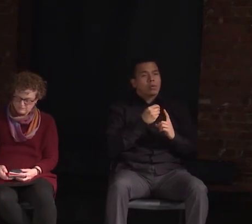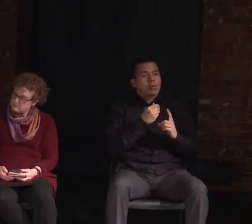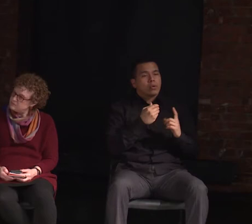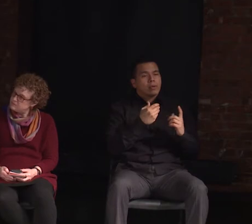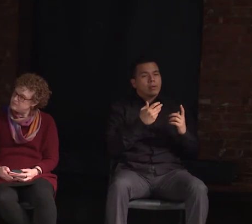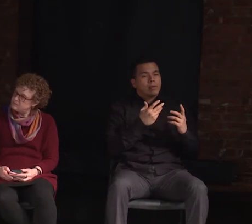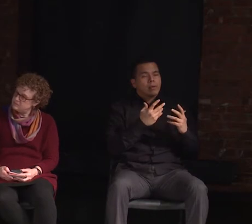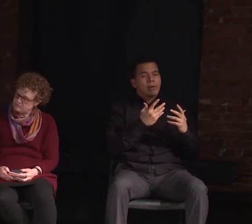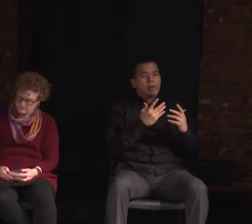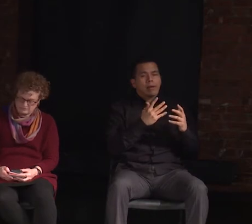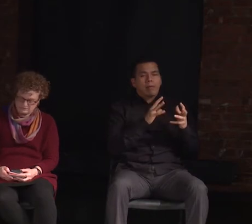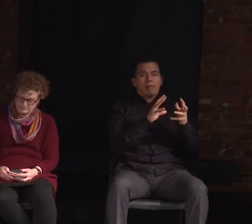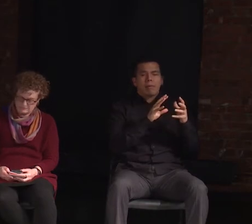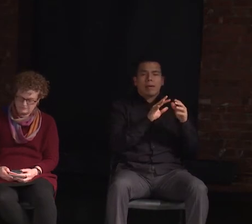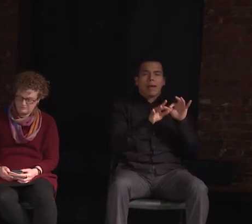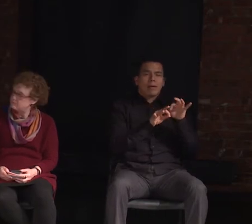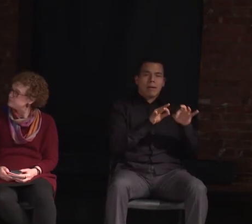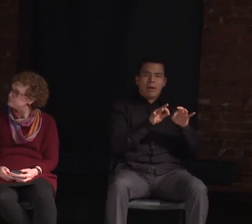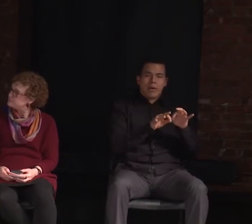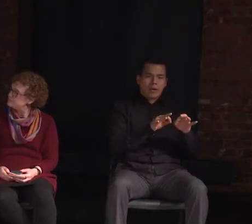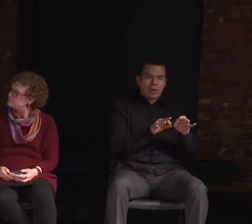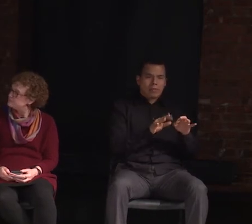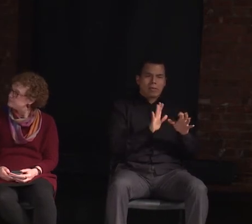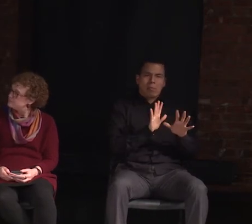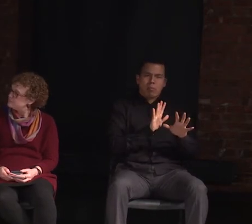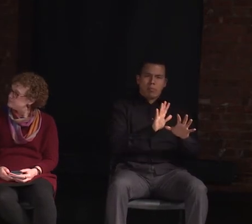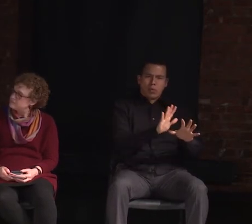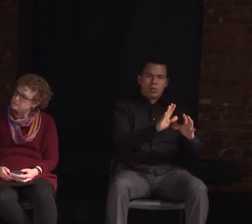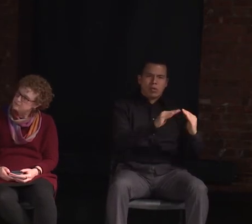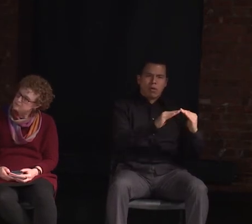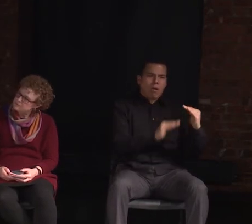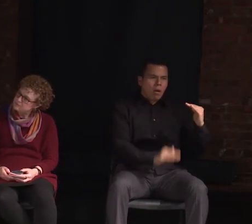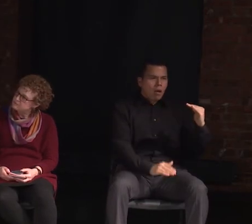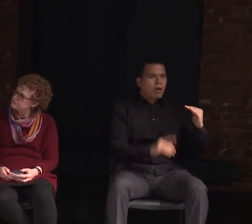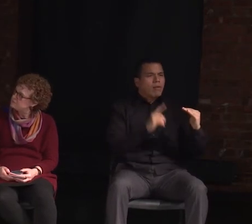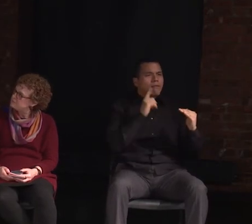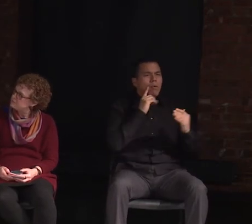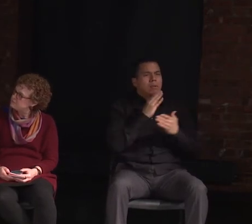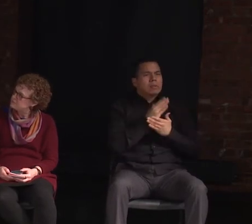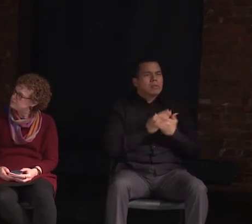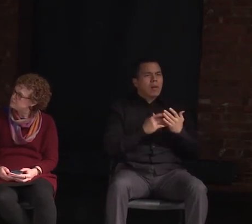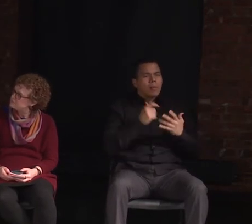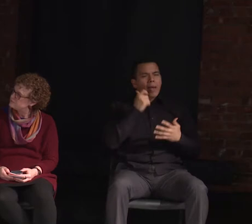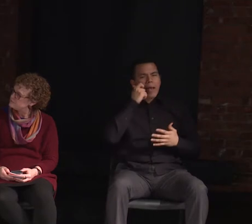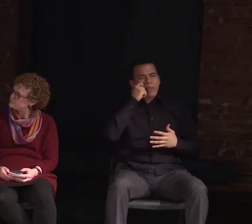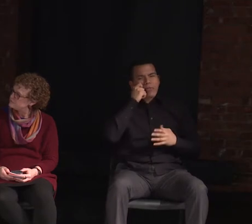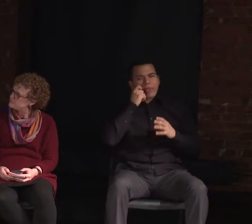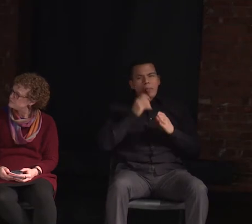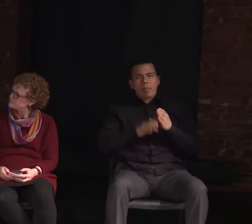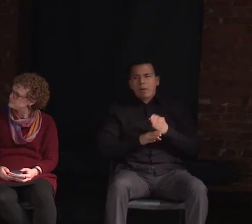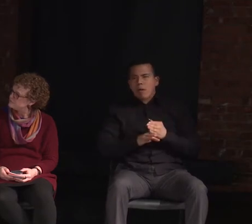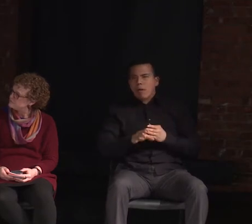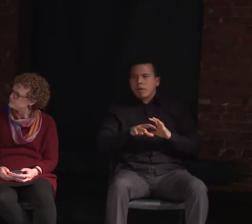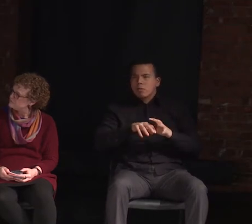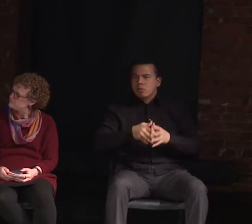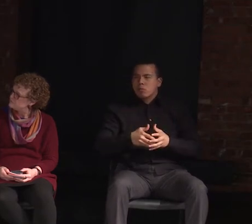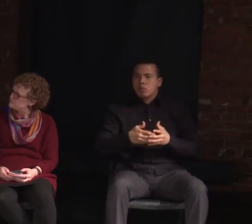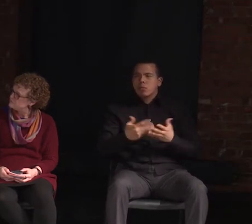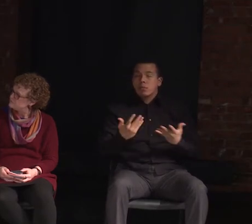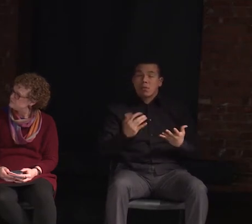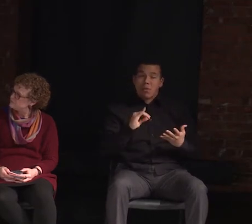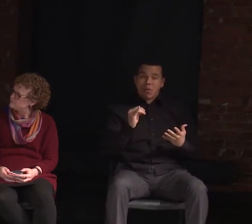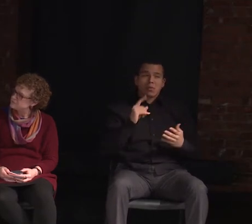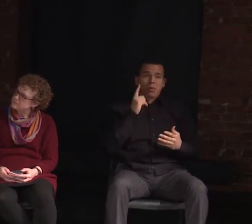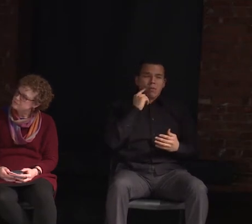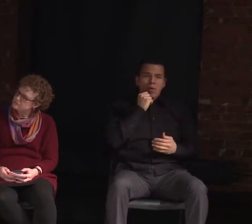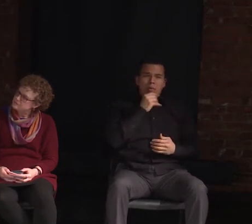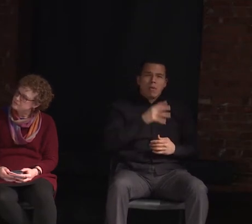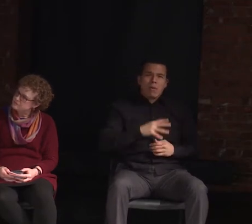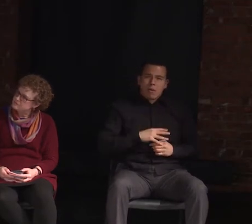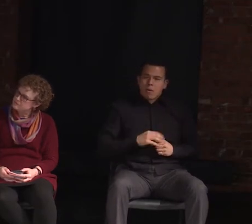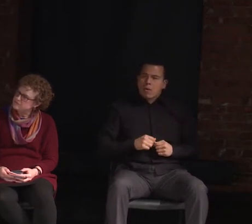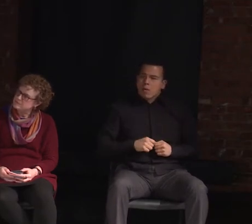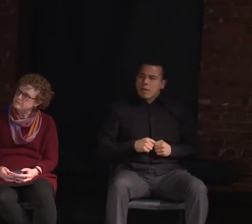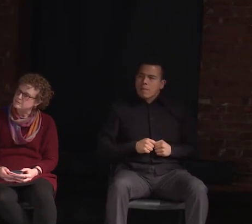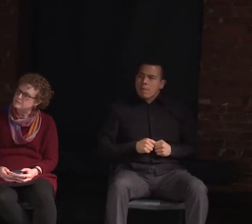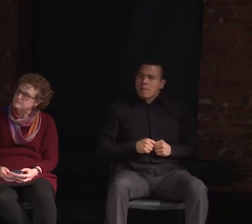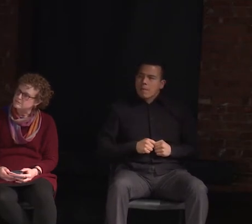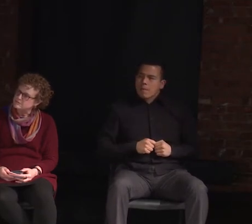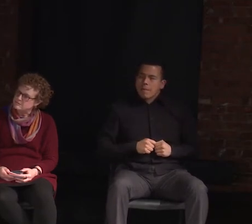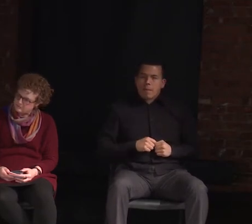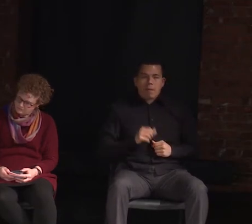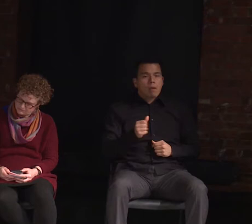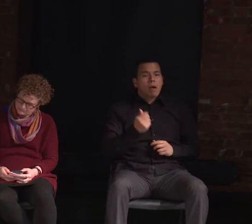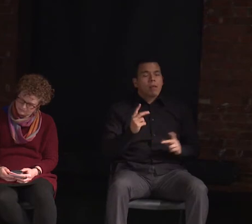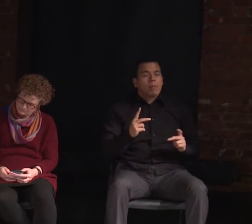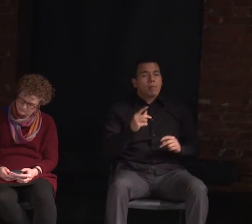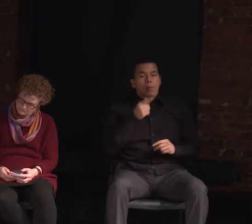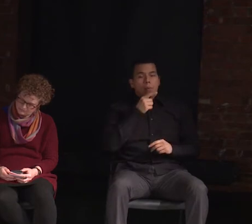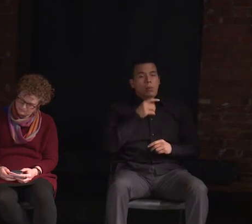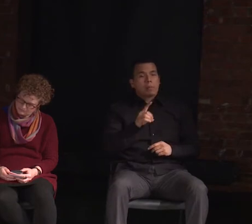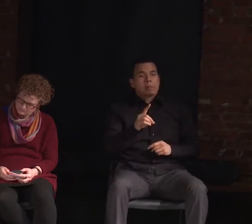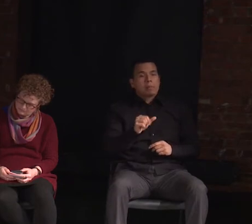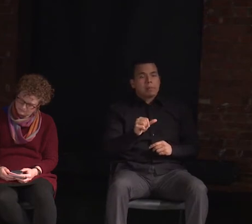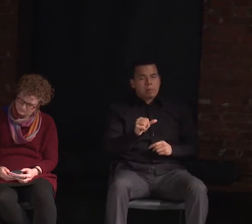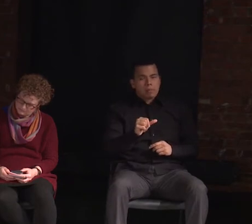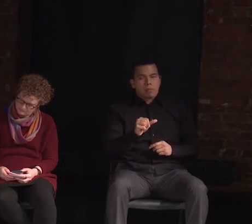against racial minorities, ethnic minorities, and women, and others who are disabled people,